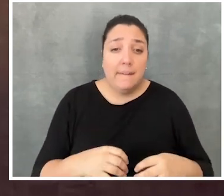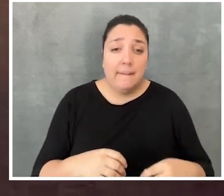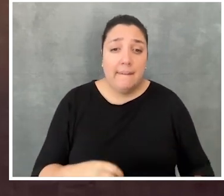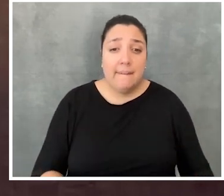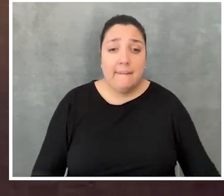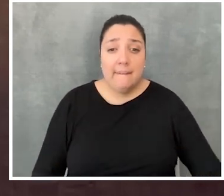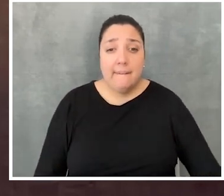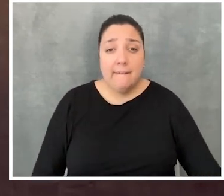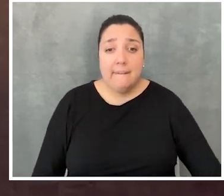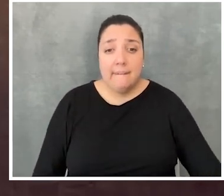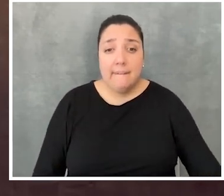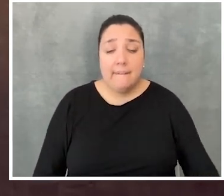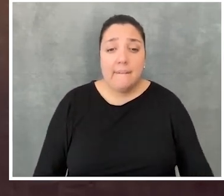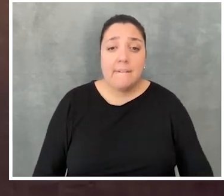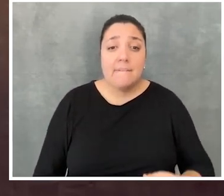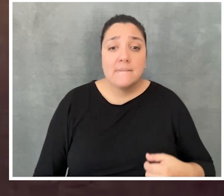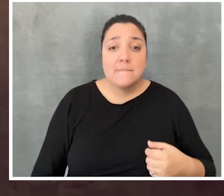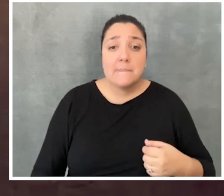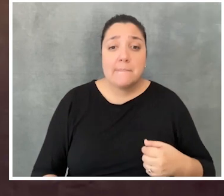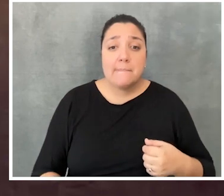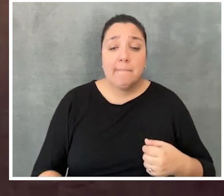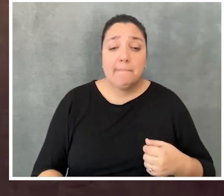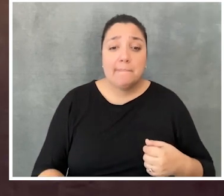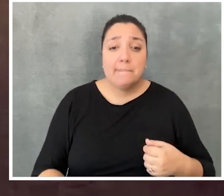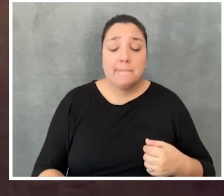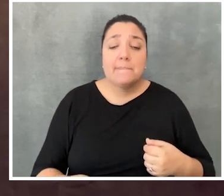especially in relation to those two things, as this is something that I feel like